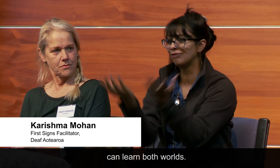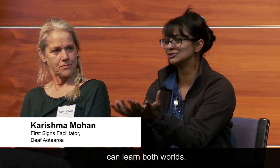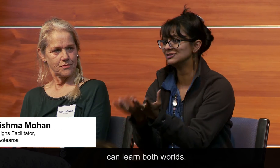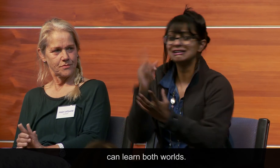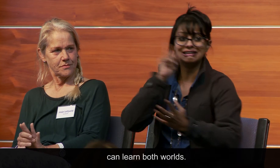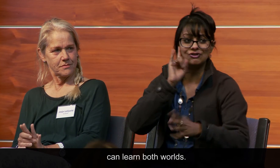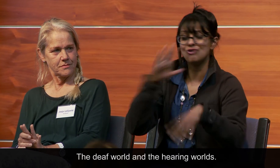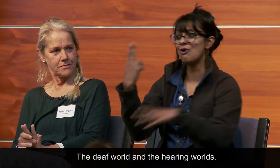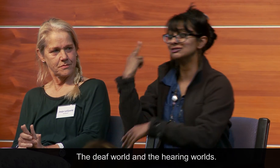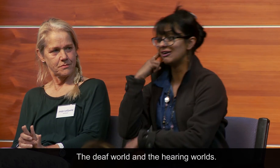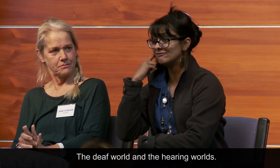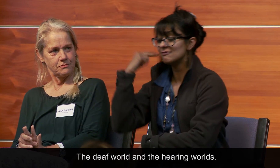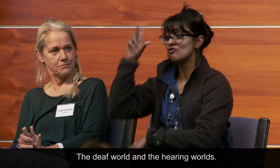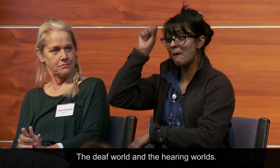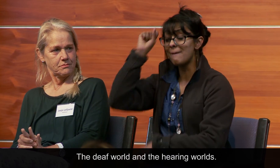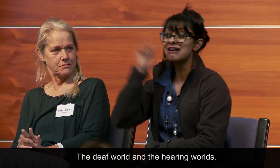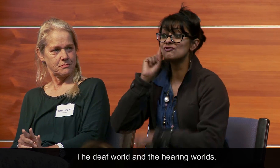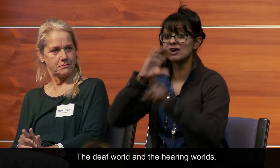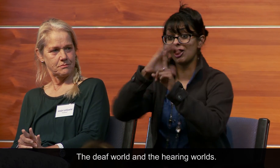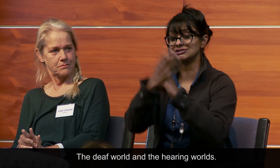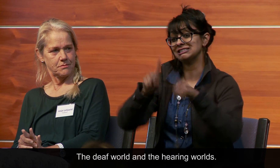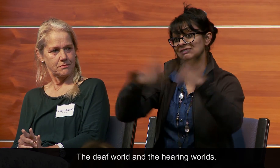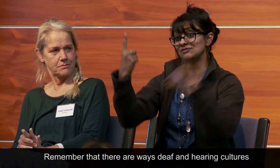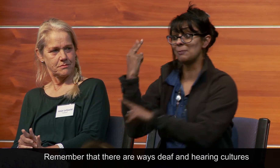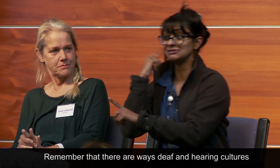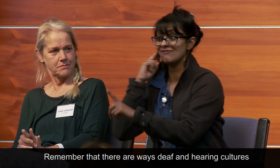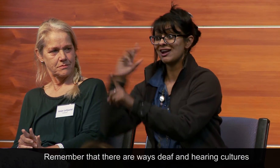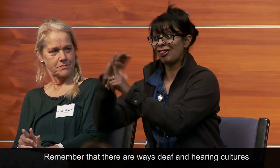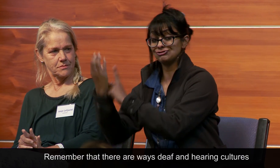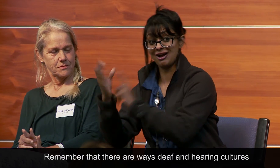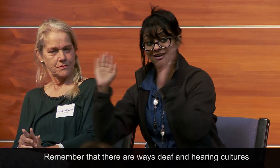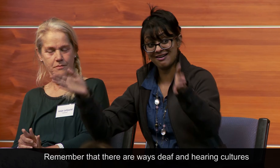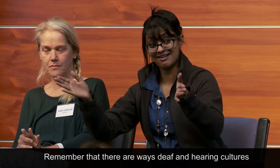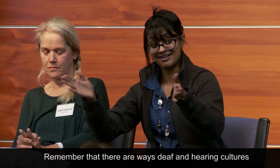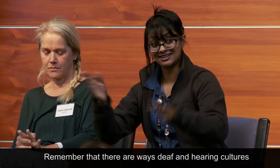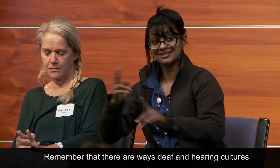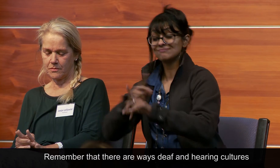worlds, the deaf world and the hearing worlds. Remember that there are ways deaf and hearing